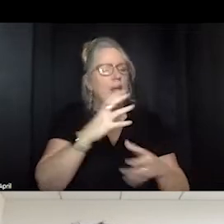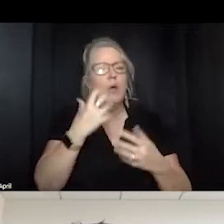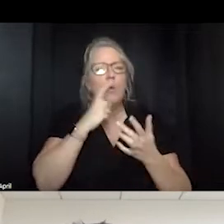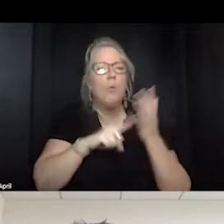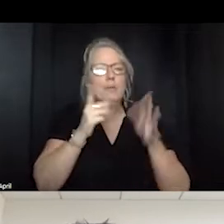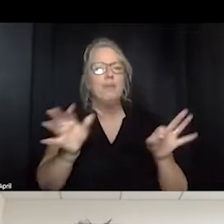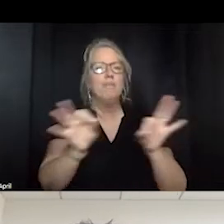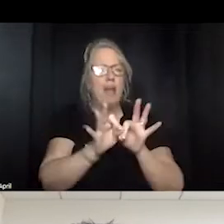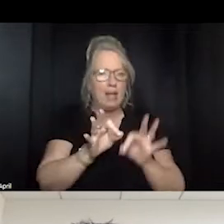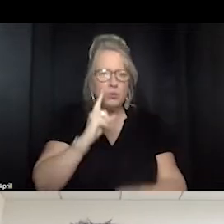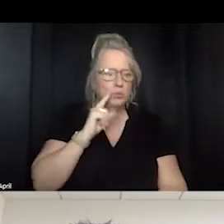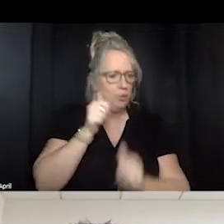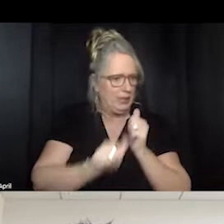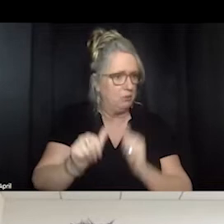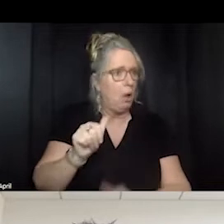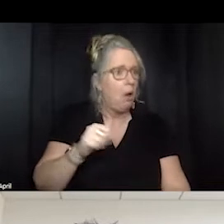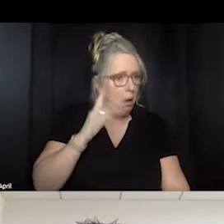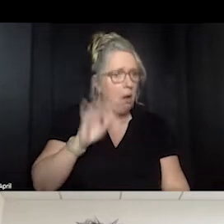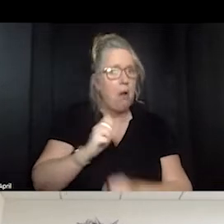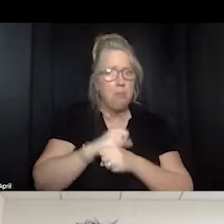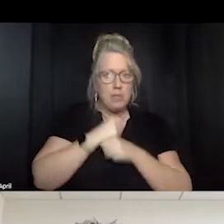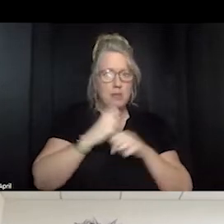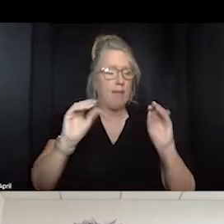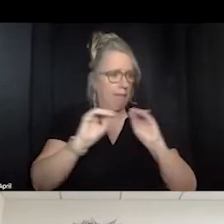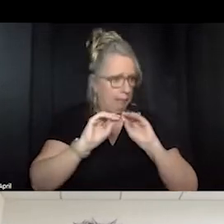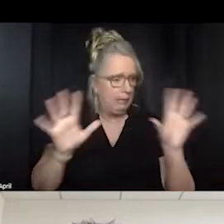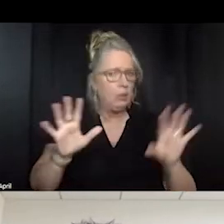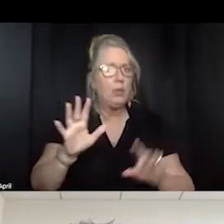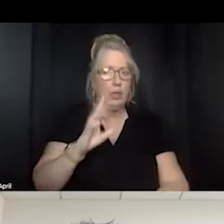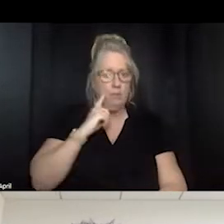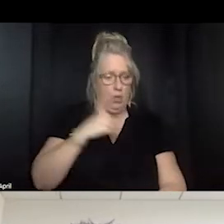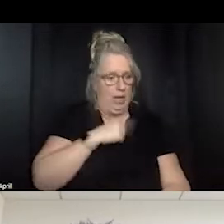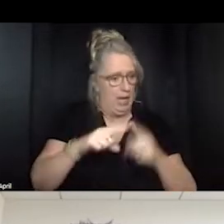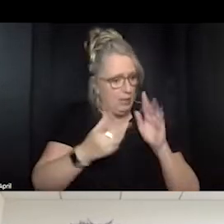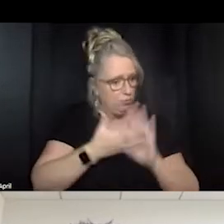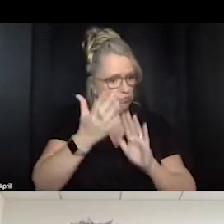EACH ONE. AND WE MADE IT REALLY CLEAR FOR US THAT, US RUNNING OUR CRISIS STABILIZATION CENTERS,